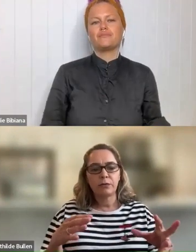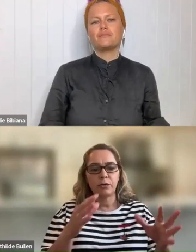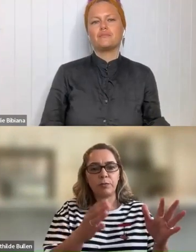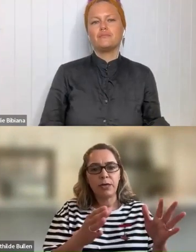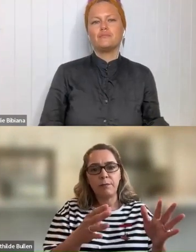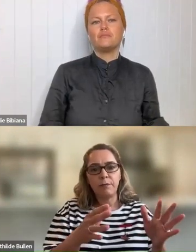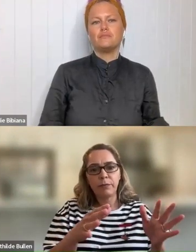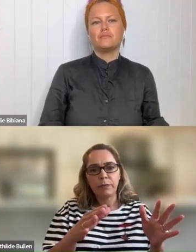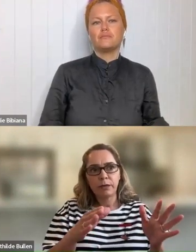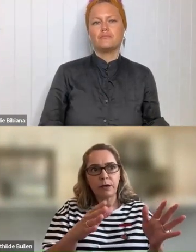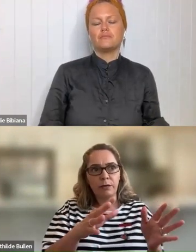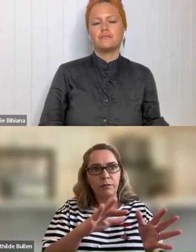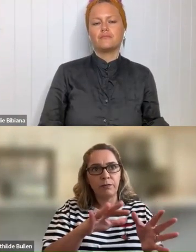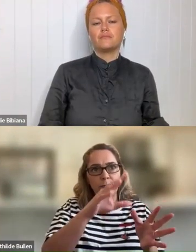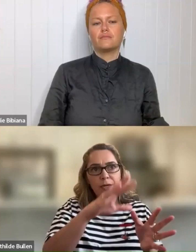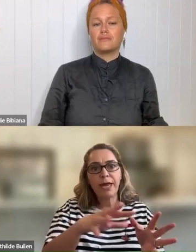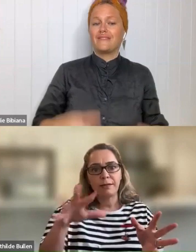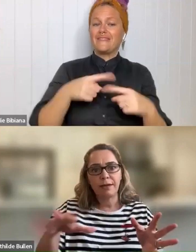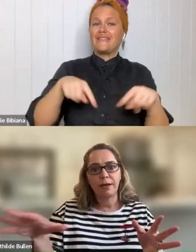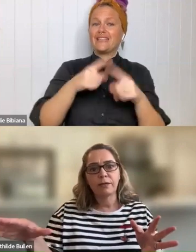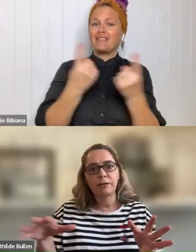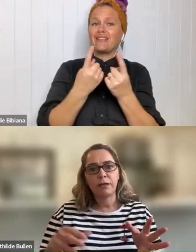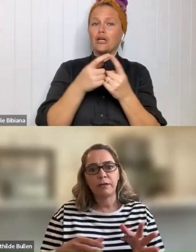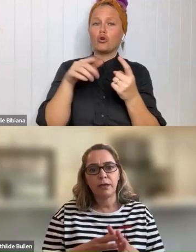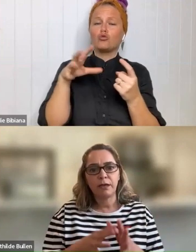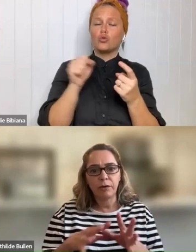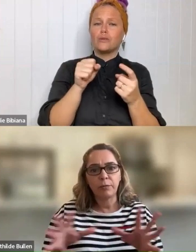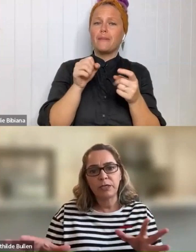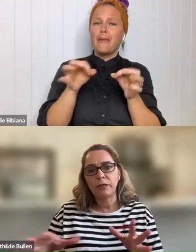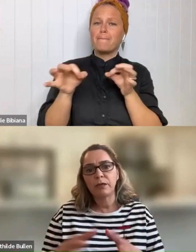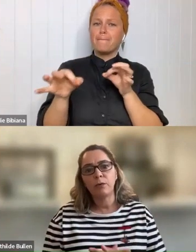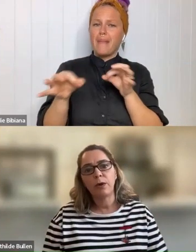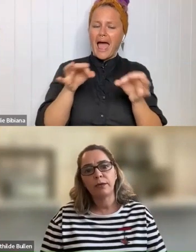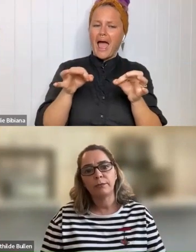should be kind of planned out, I think, in a very particular way.